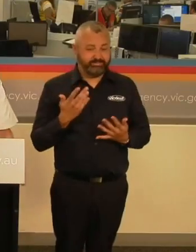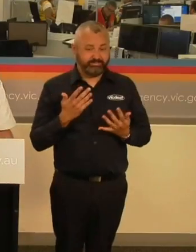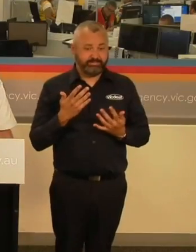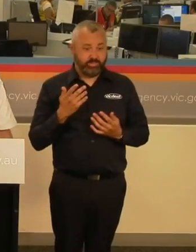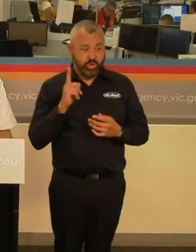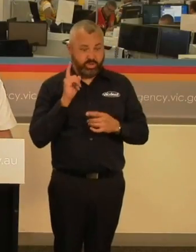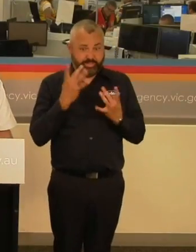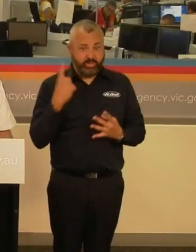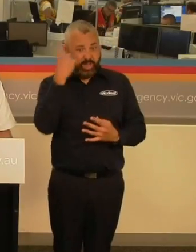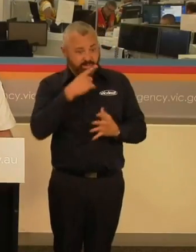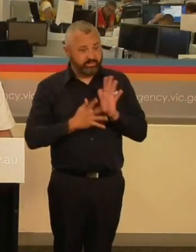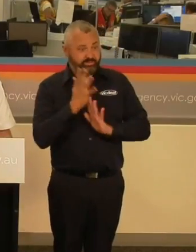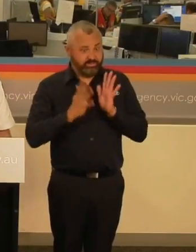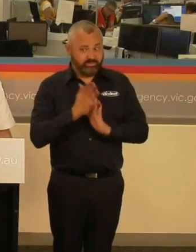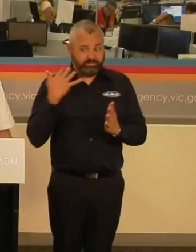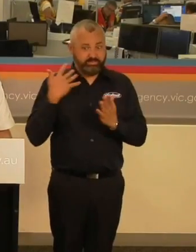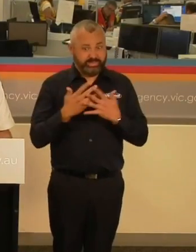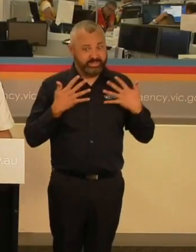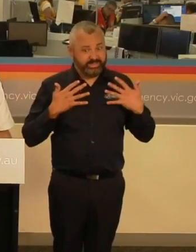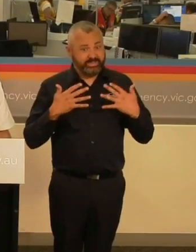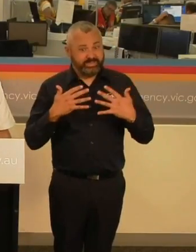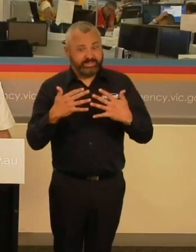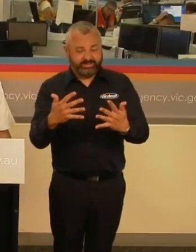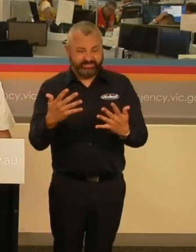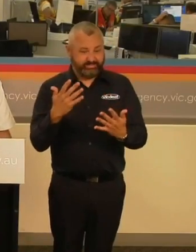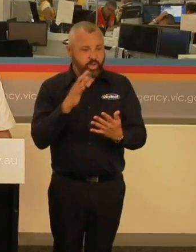listed as out of control and that's why the emergency warning was issued because